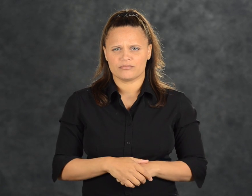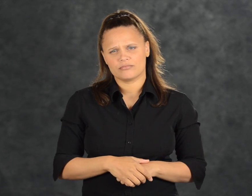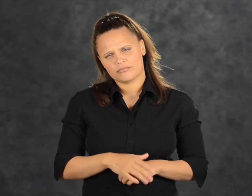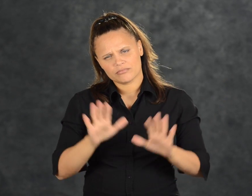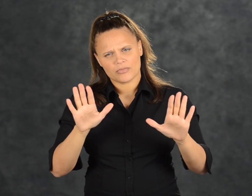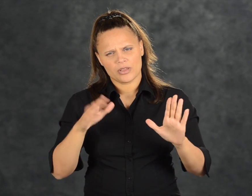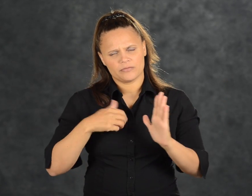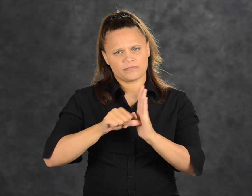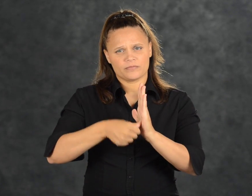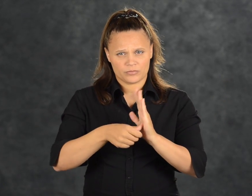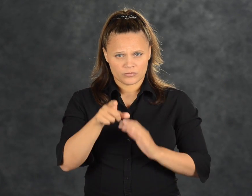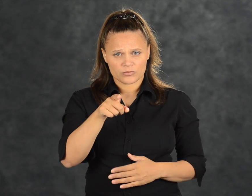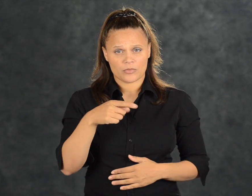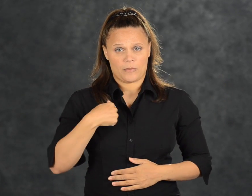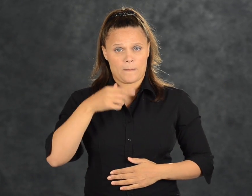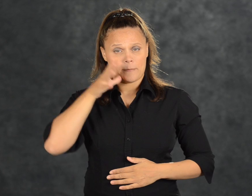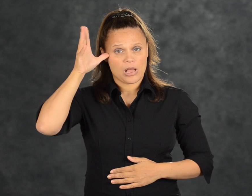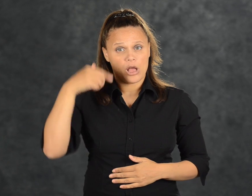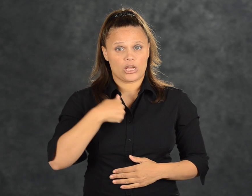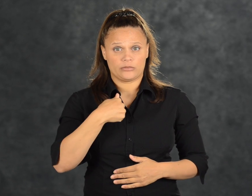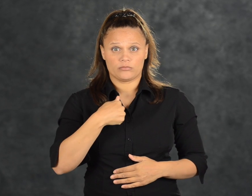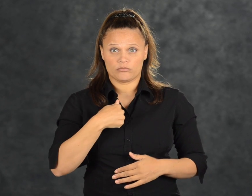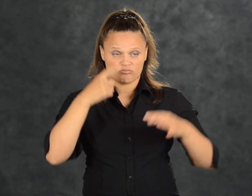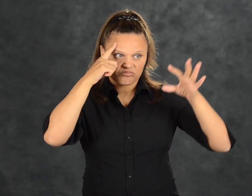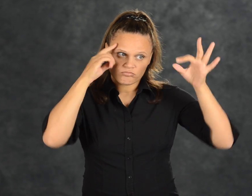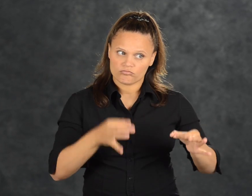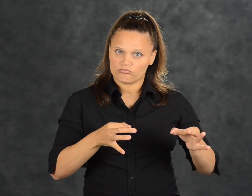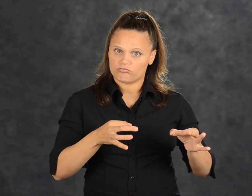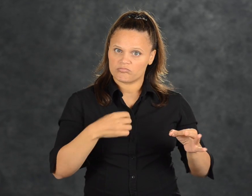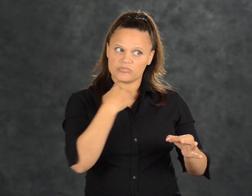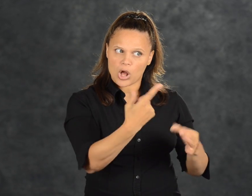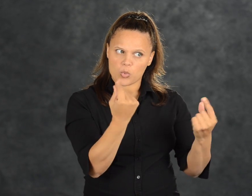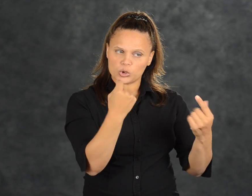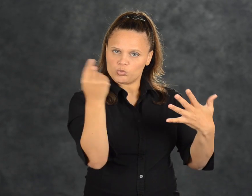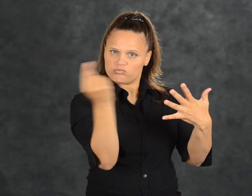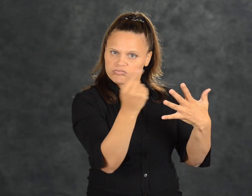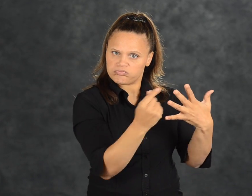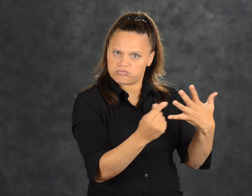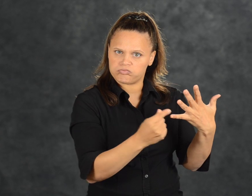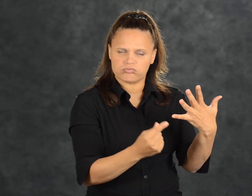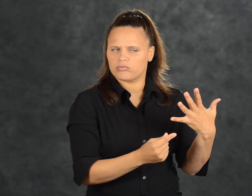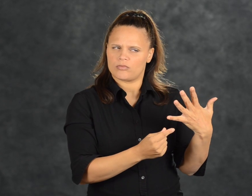So it is important to remember that, while you are not the final decision-maker,